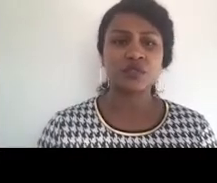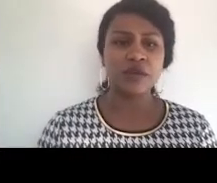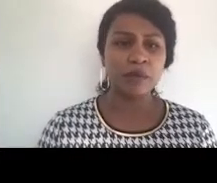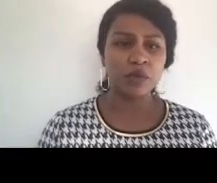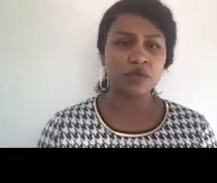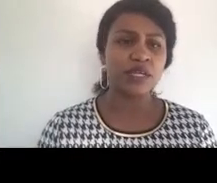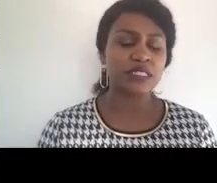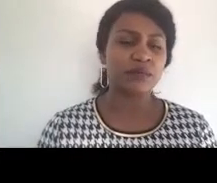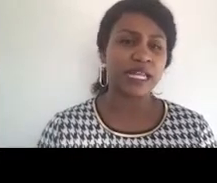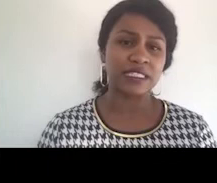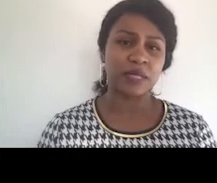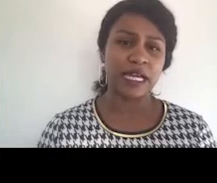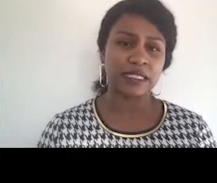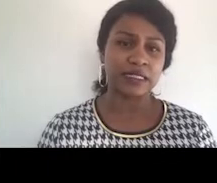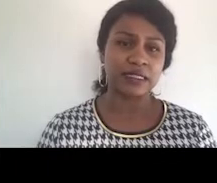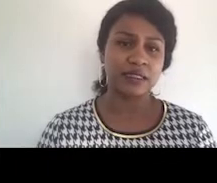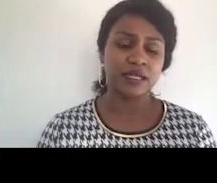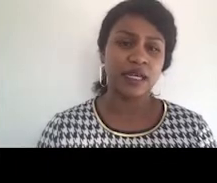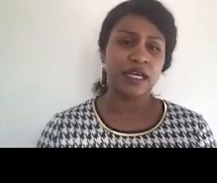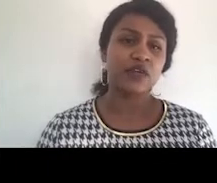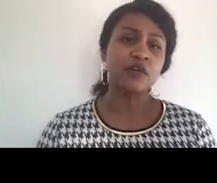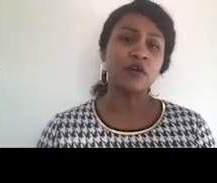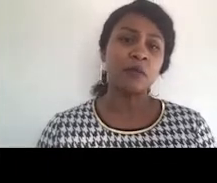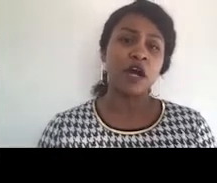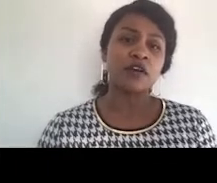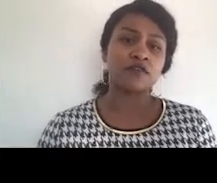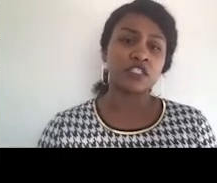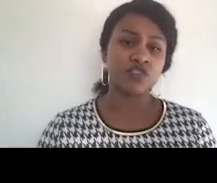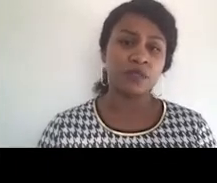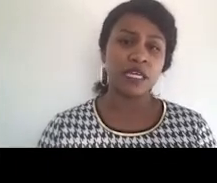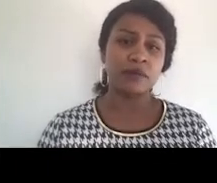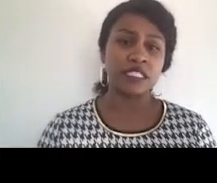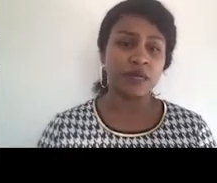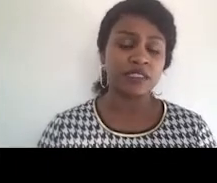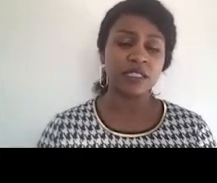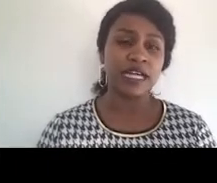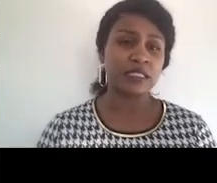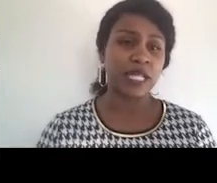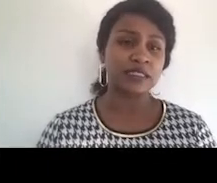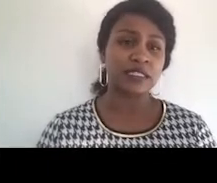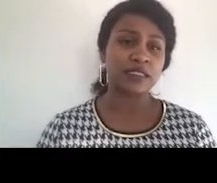grapple with racism and anti-Blackness. A critical part of disrupting and dismantling anti-Blackness